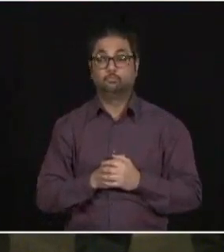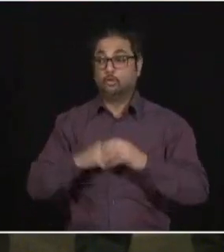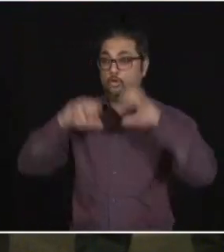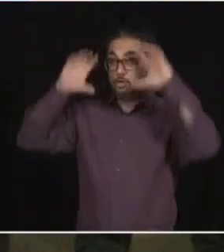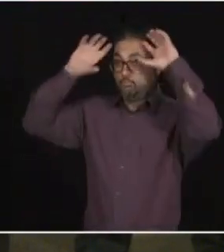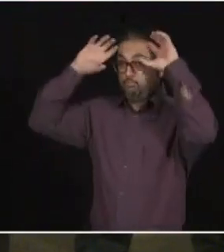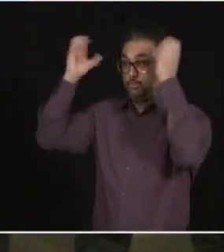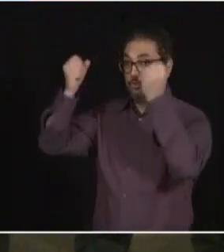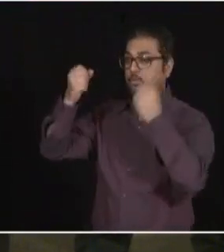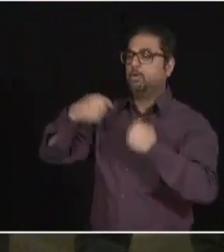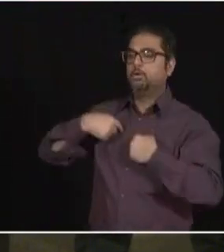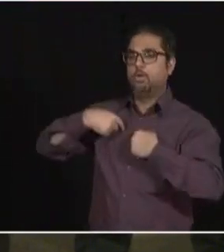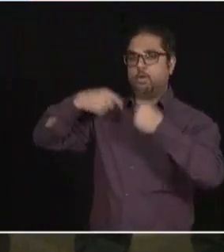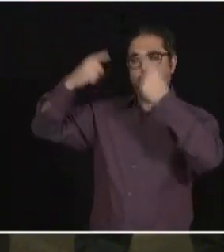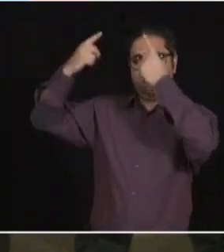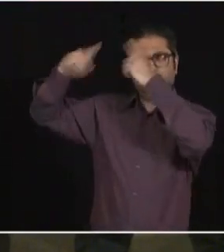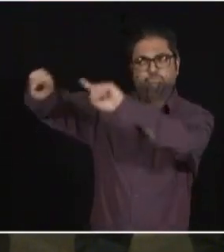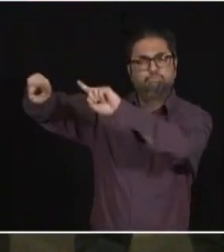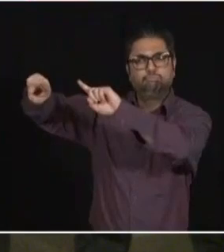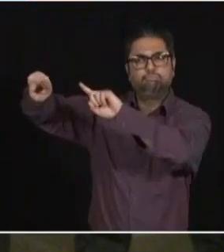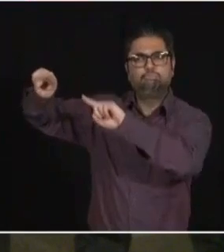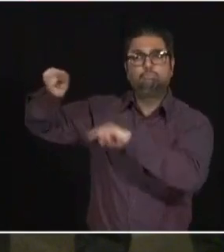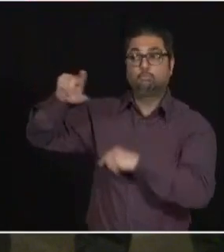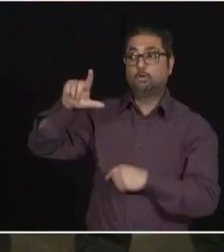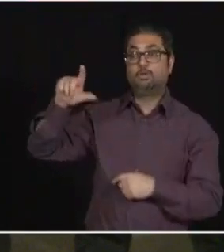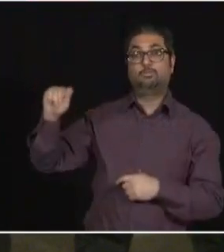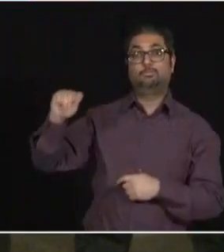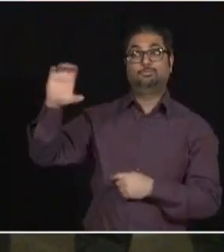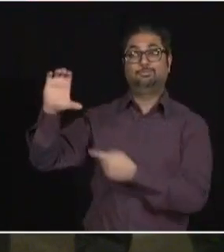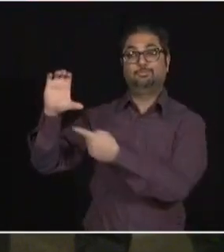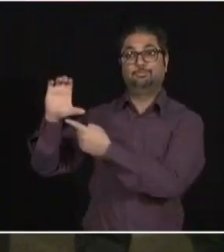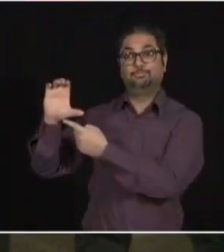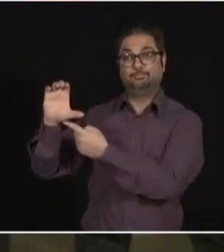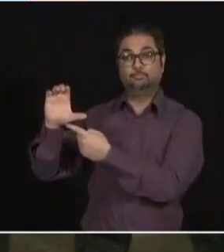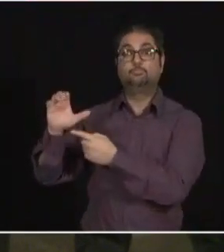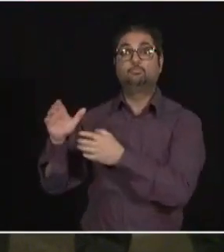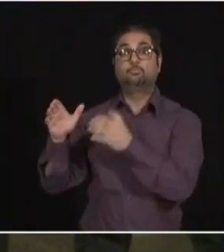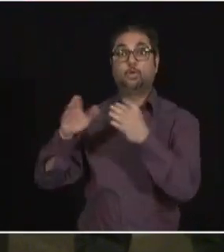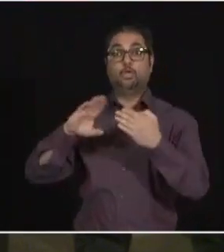We're fighting this virus, one, in long-term care homes, and one in the public domain.